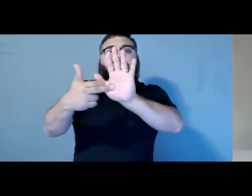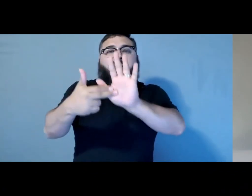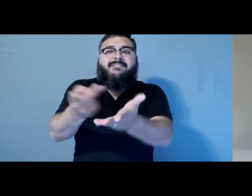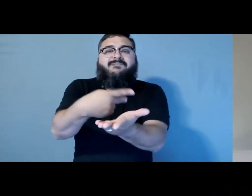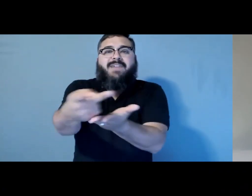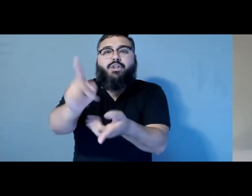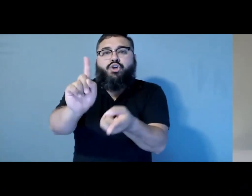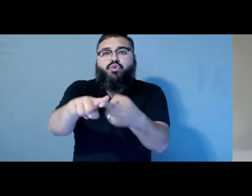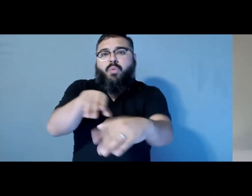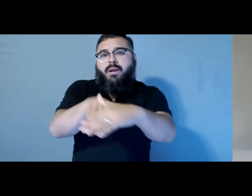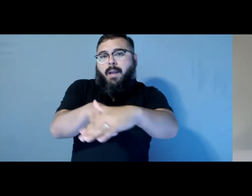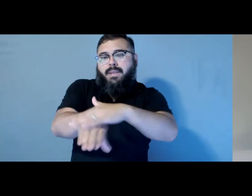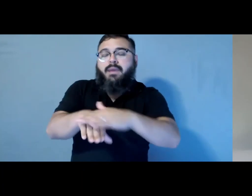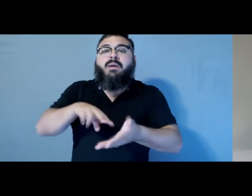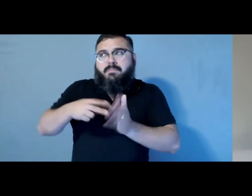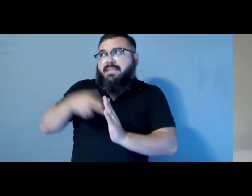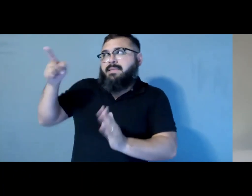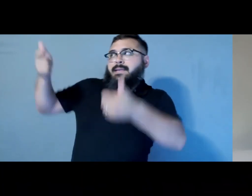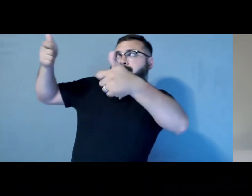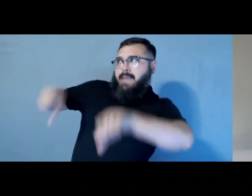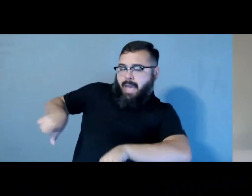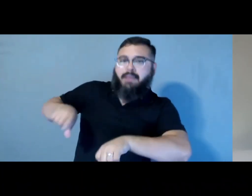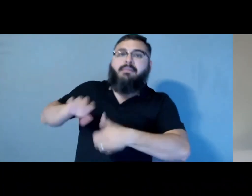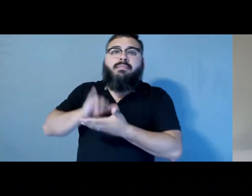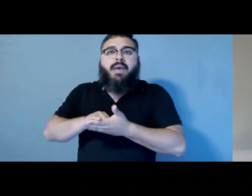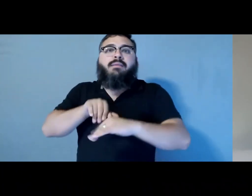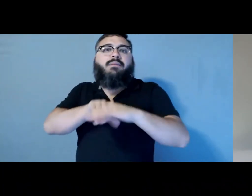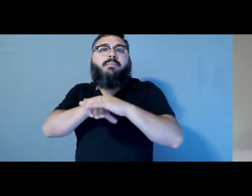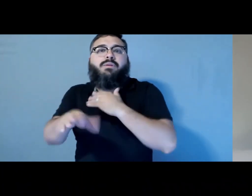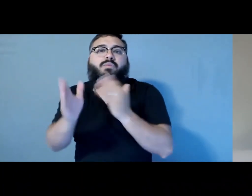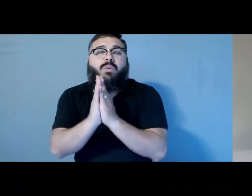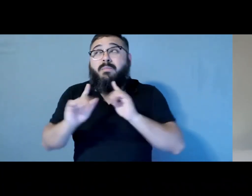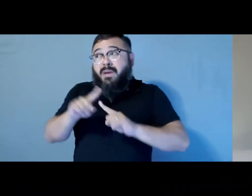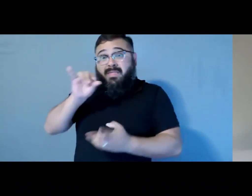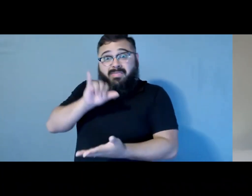it's considered a denial of the accommodation request, but it's not clear what that cutoff is.